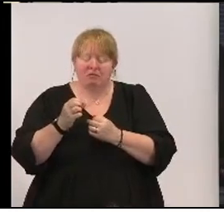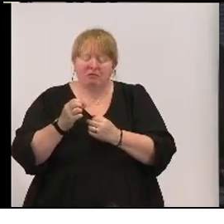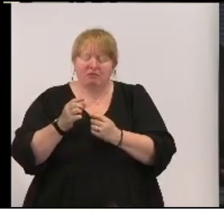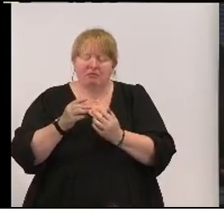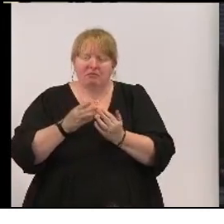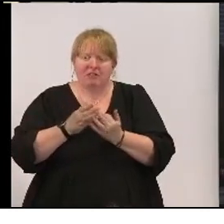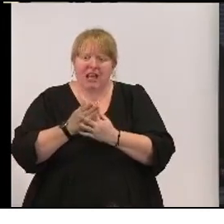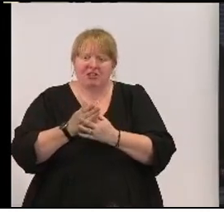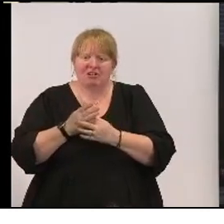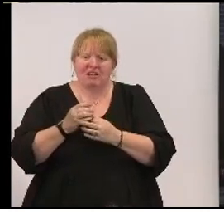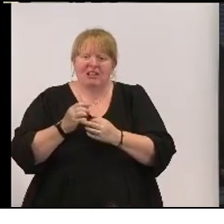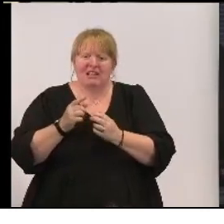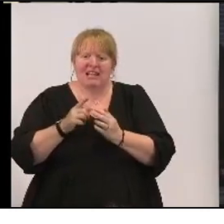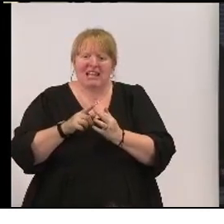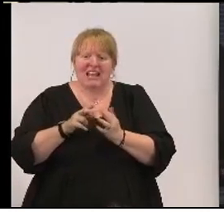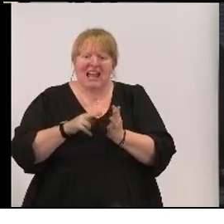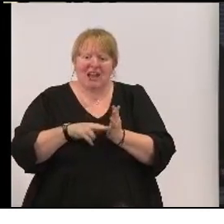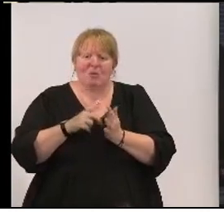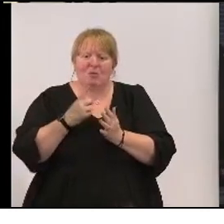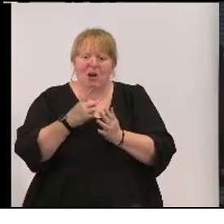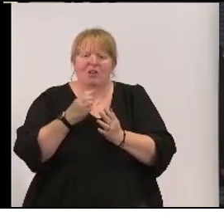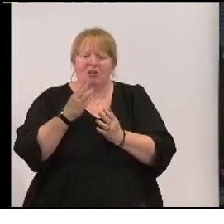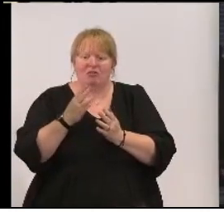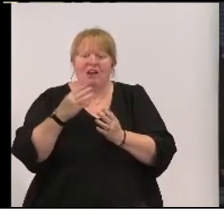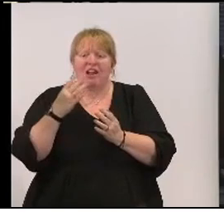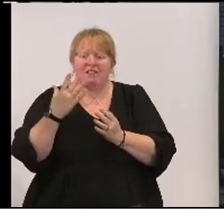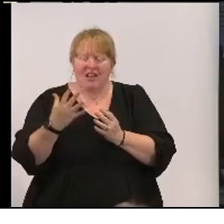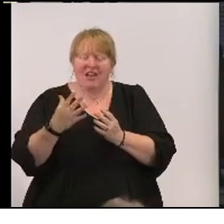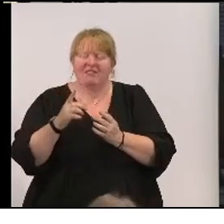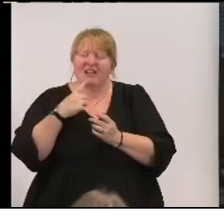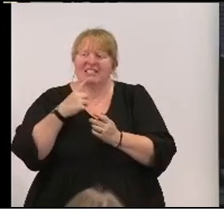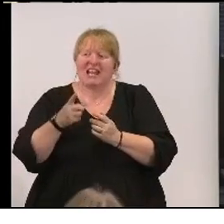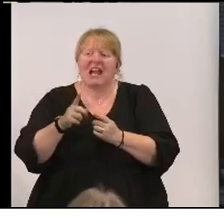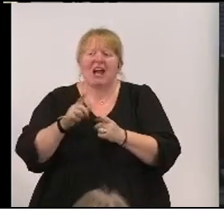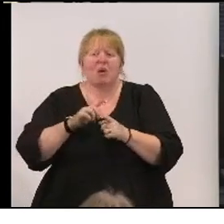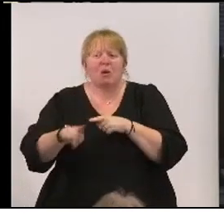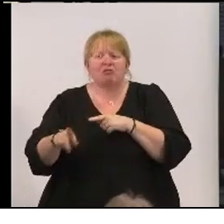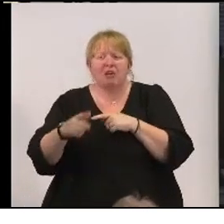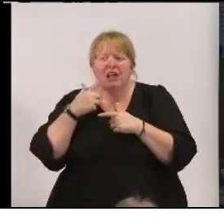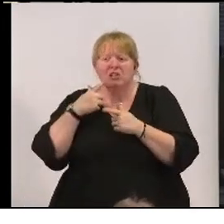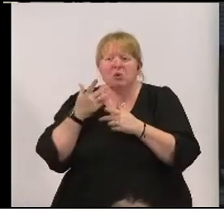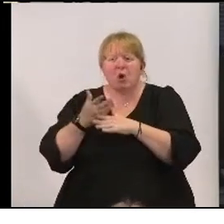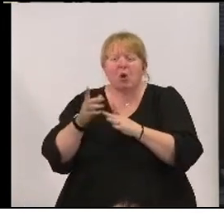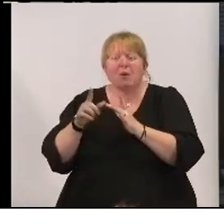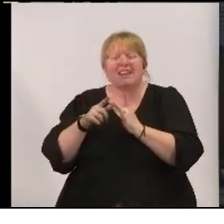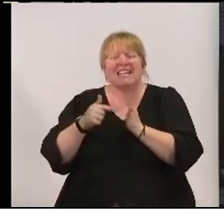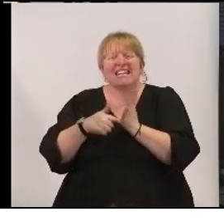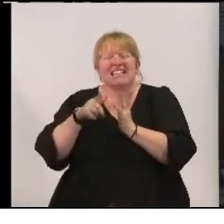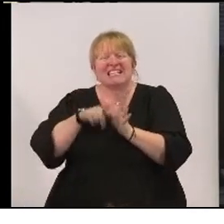We're working in Etsy and trying to track those changes, but until the